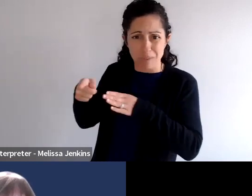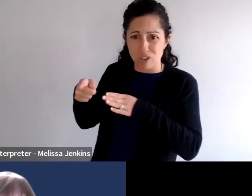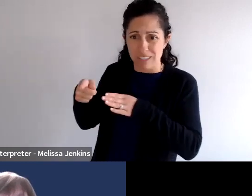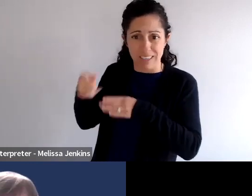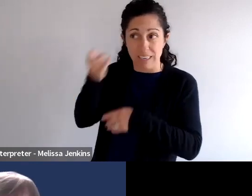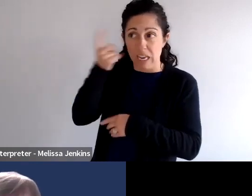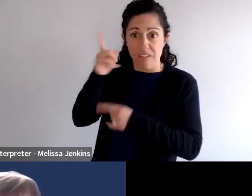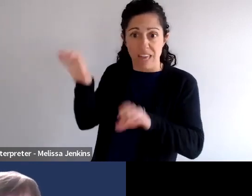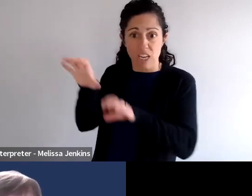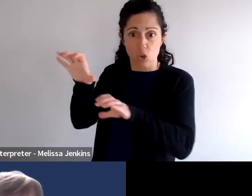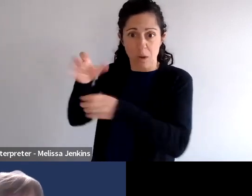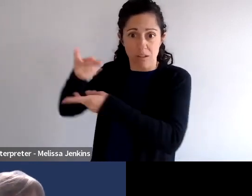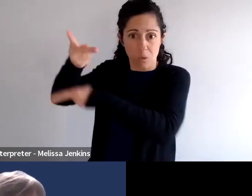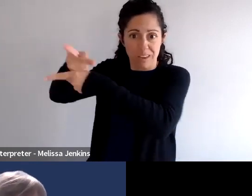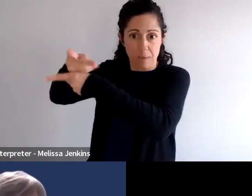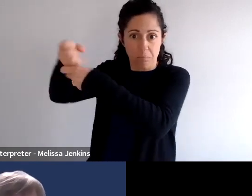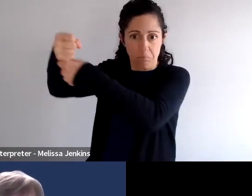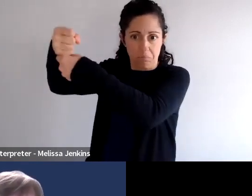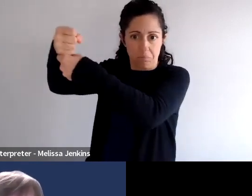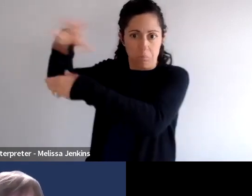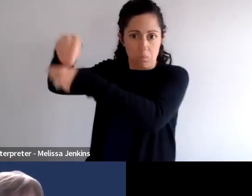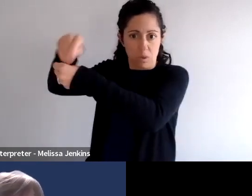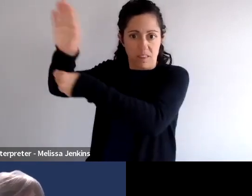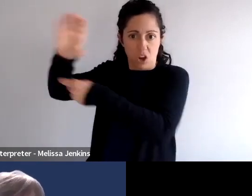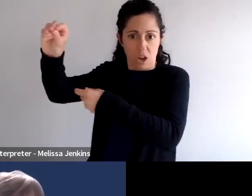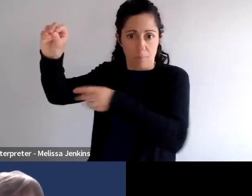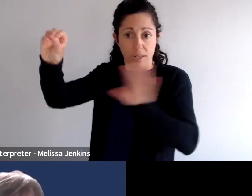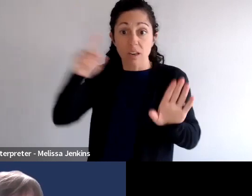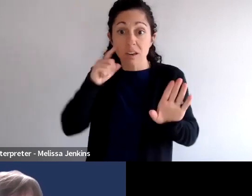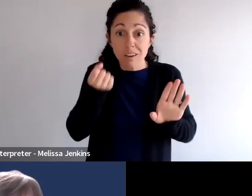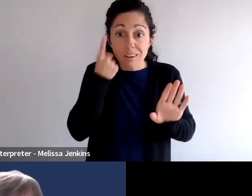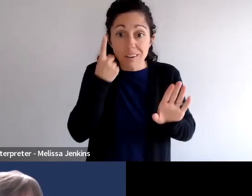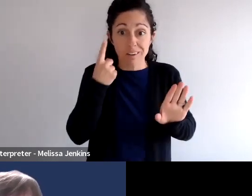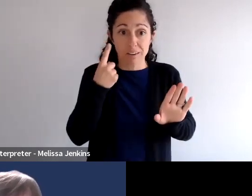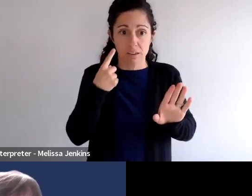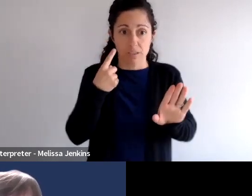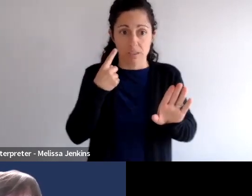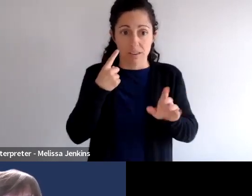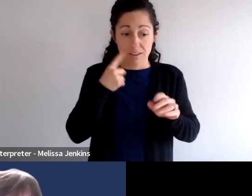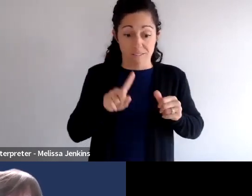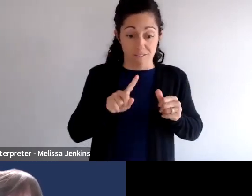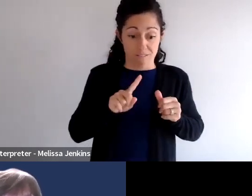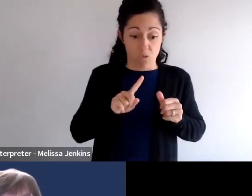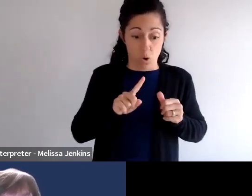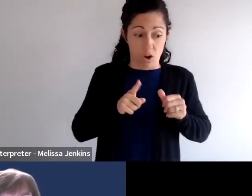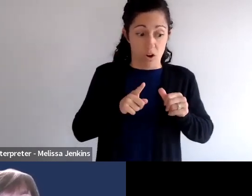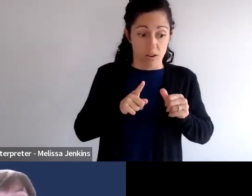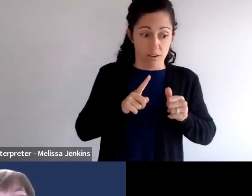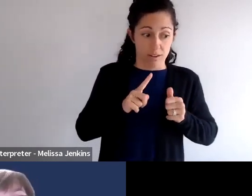For instance, we did not plan on having three translations in the first quarter of 2023 but